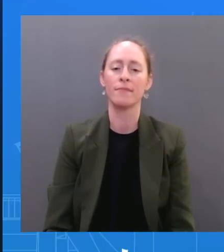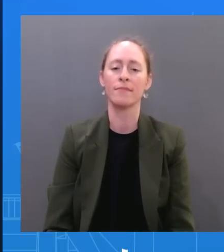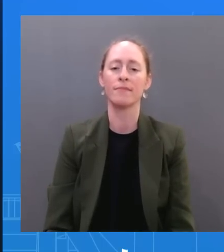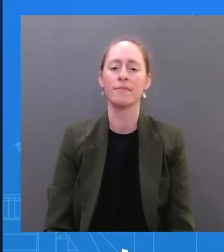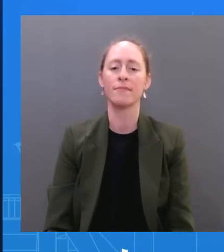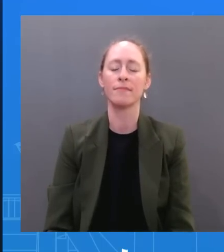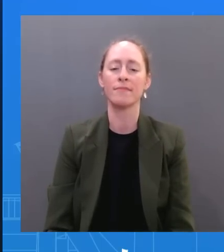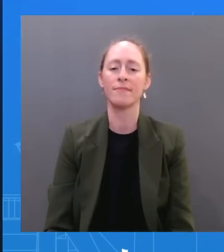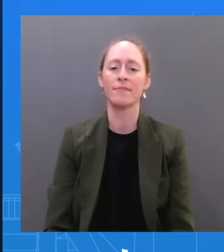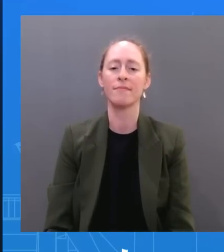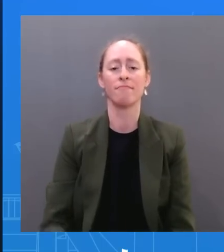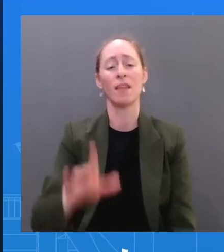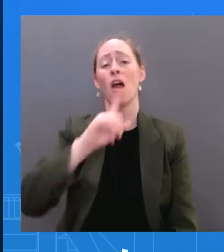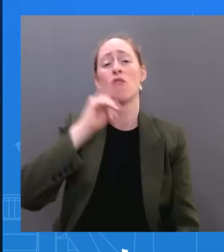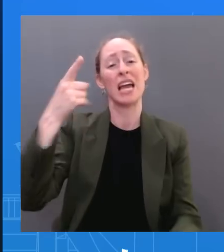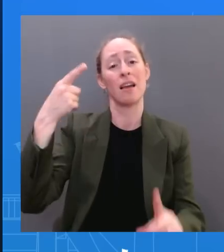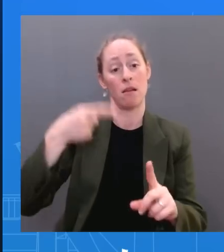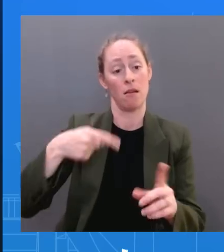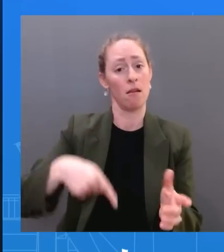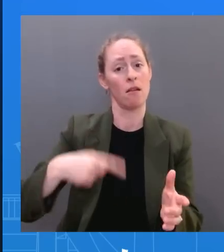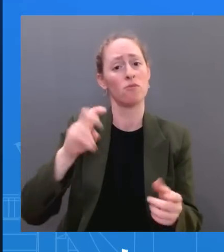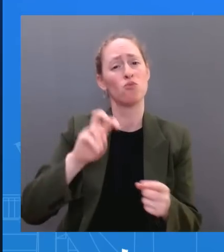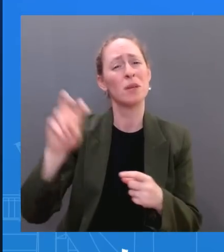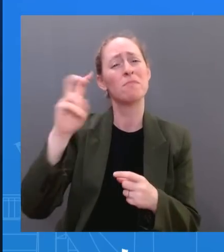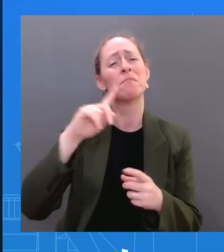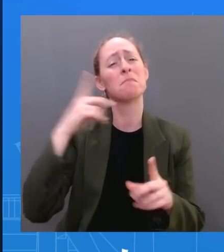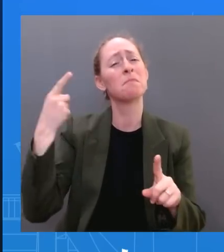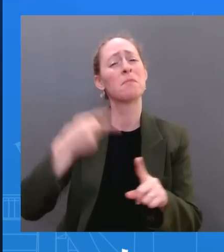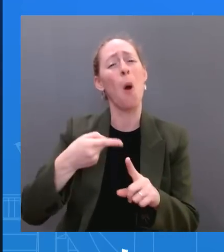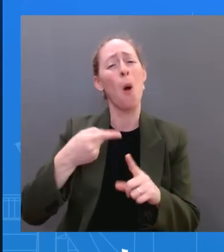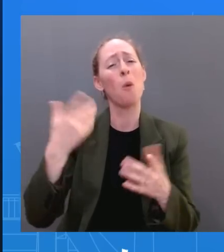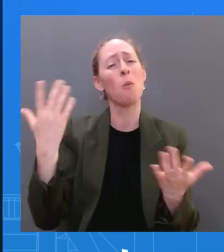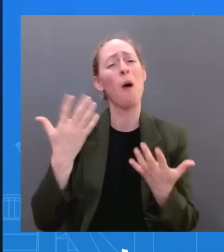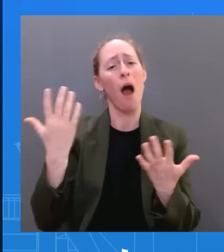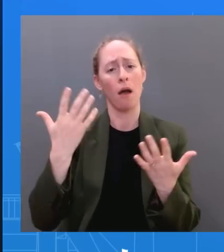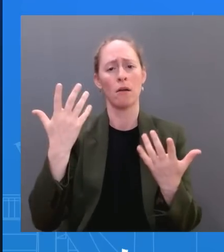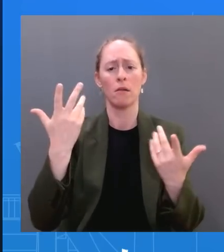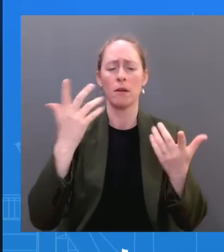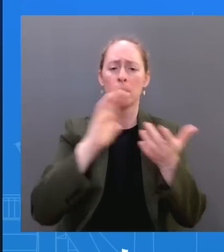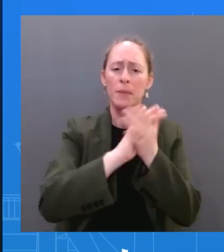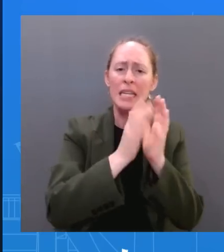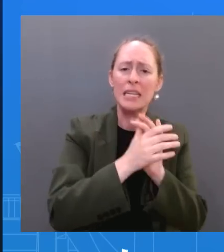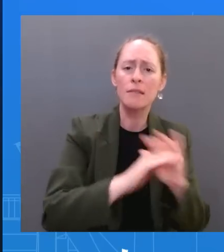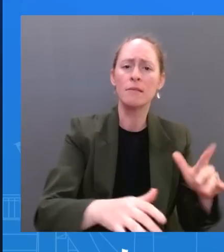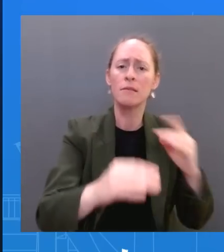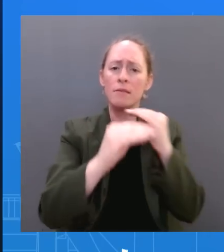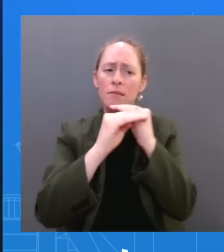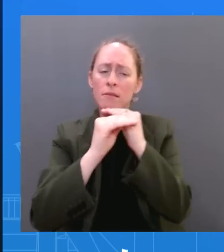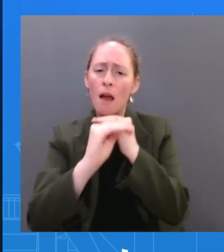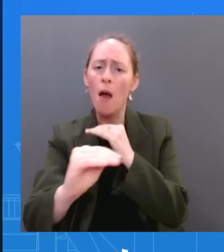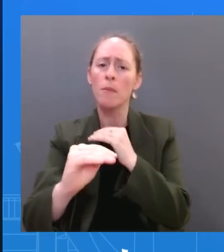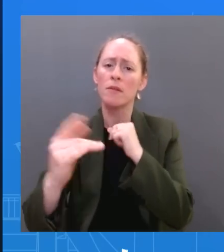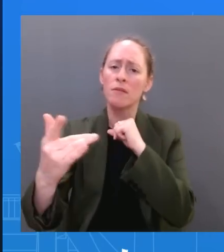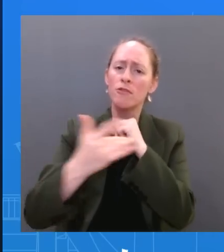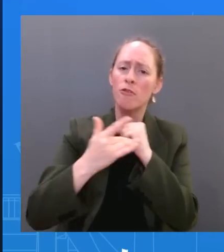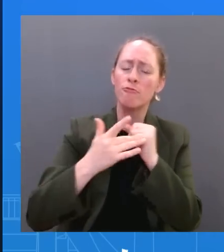and so much else that I've described today. Yeah. The Press: Jake, thanks for this. Is the administration considering lifting its ban on offensive weapon sales